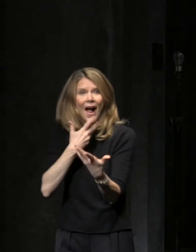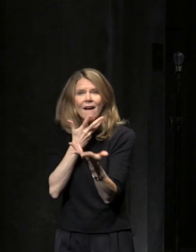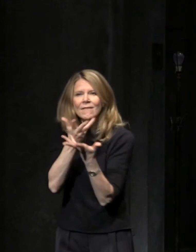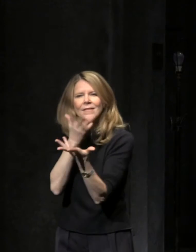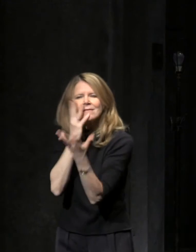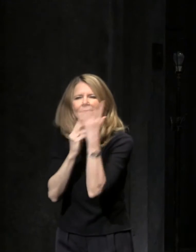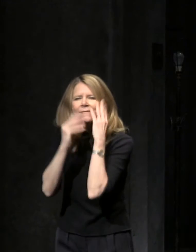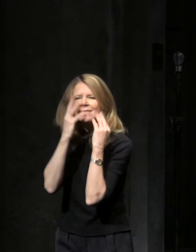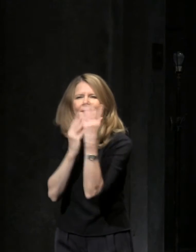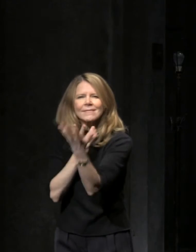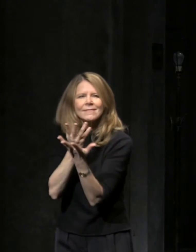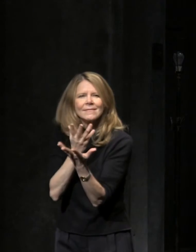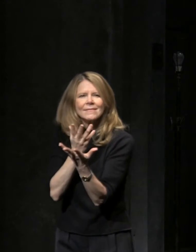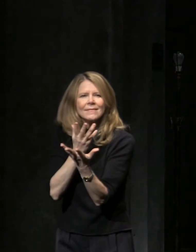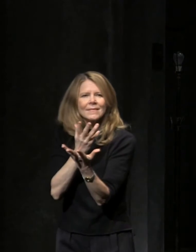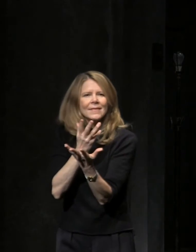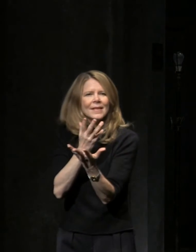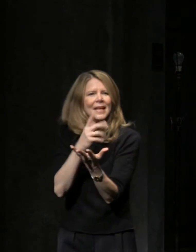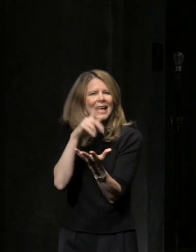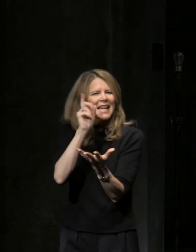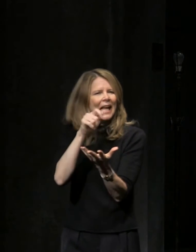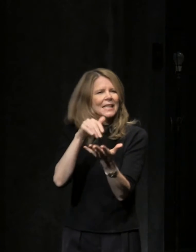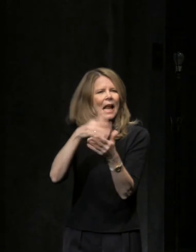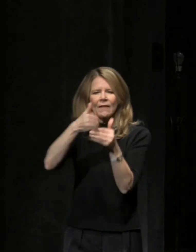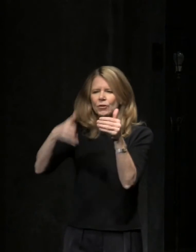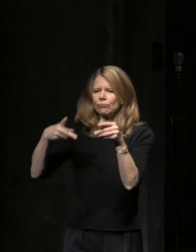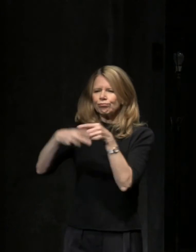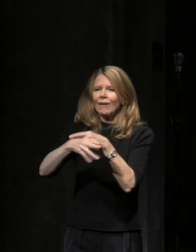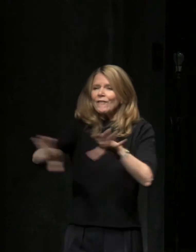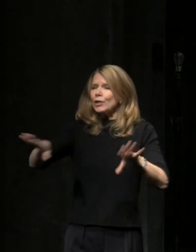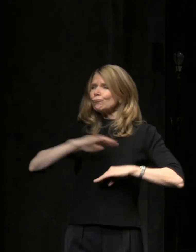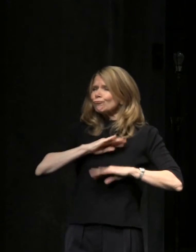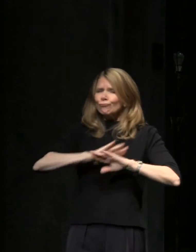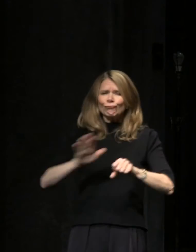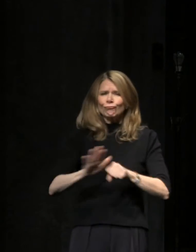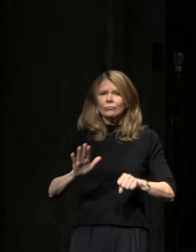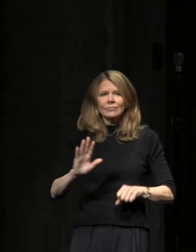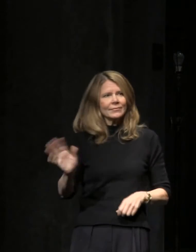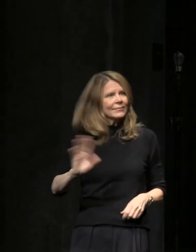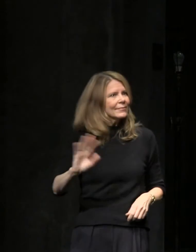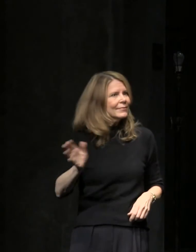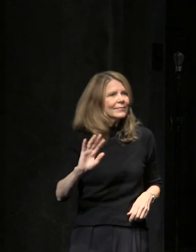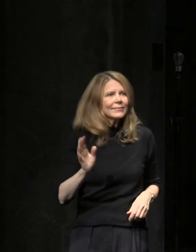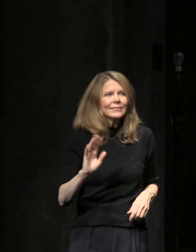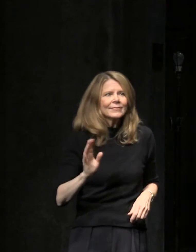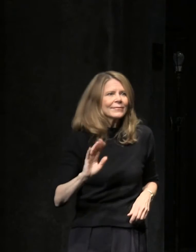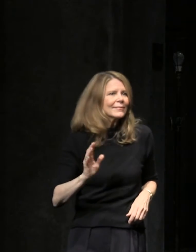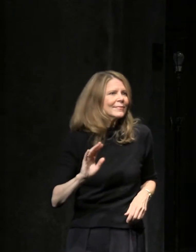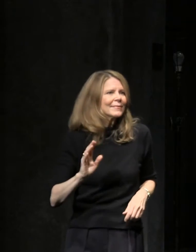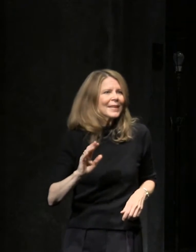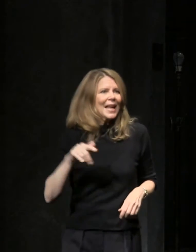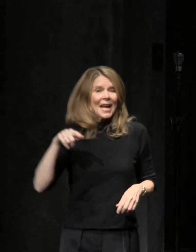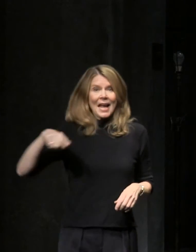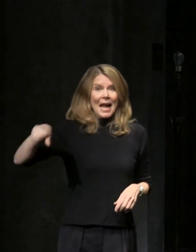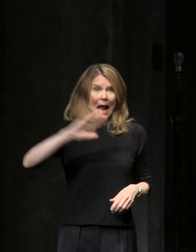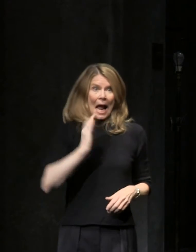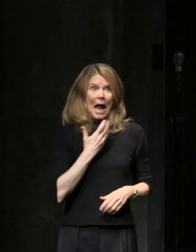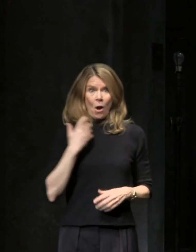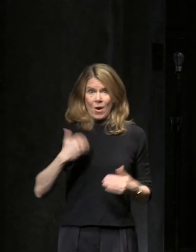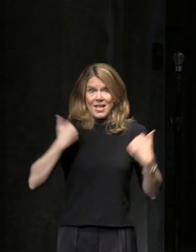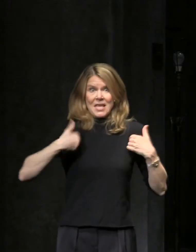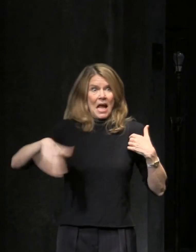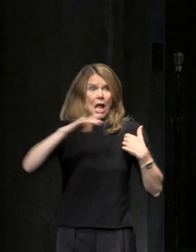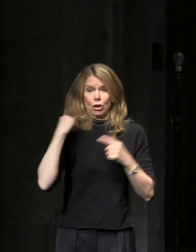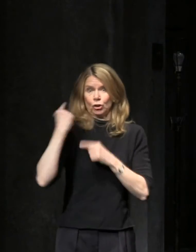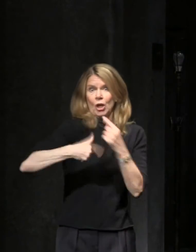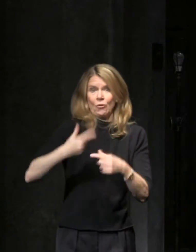have to have an expiration date on. This is a generation, the younger centennials and